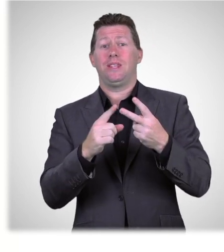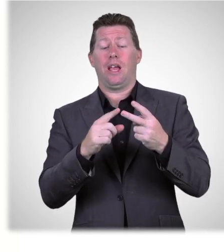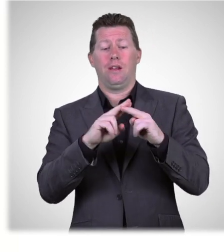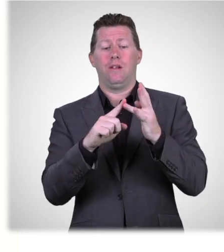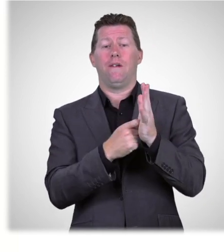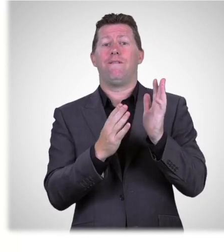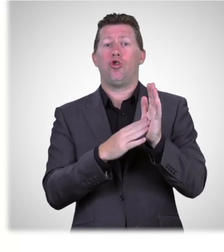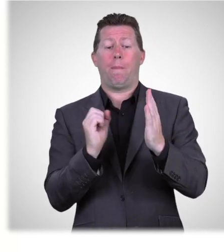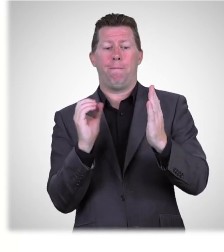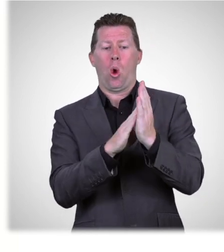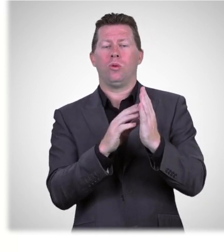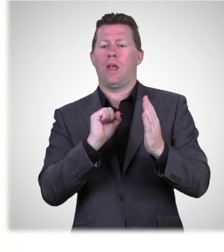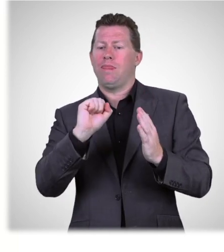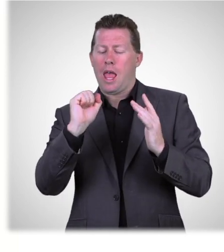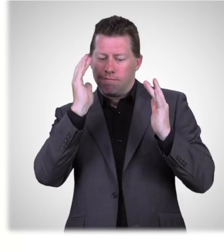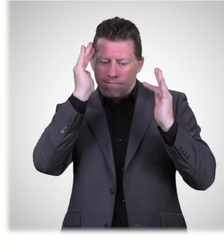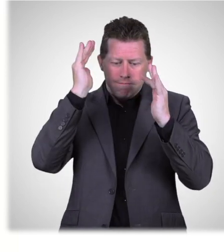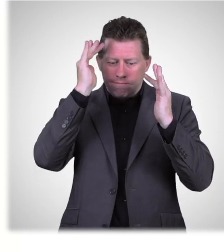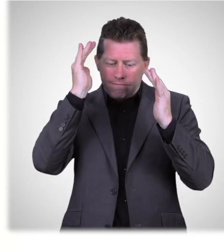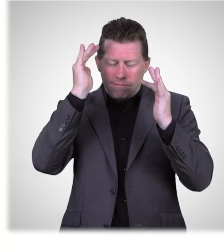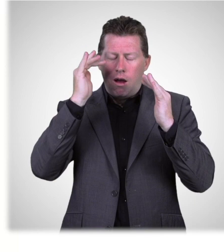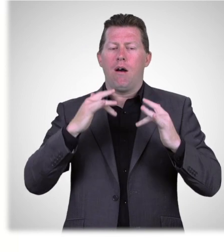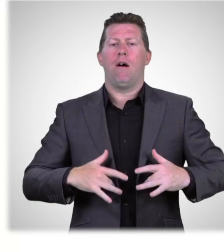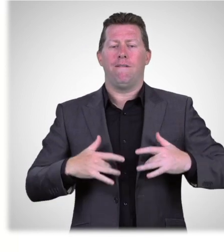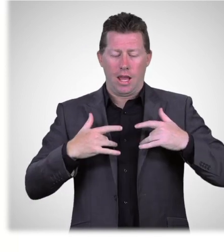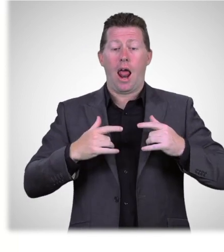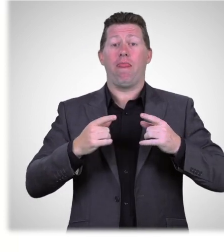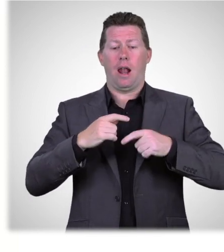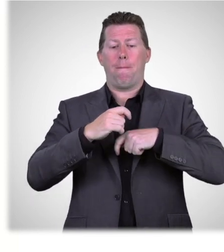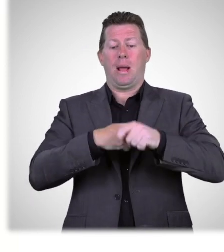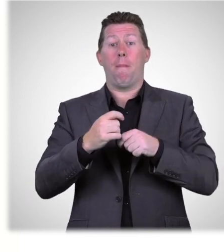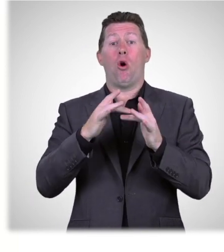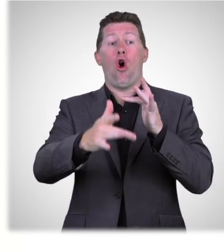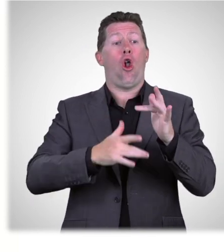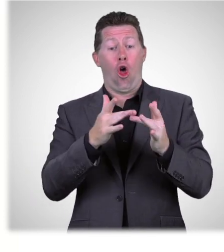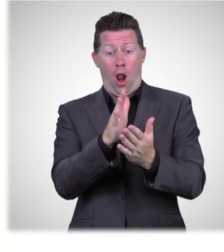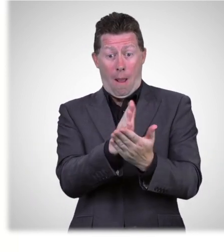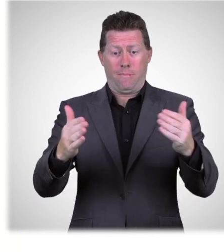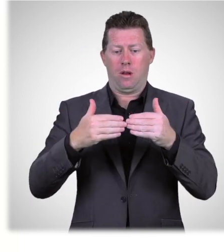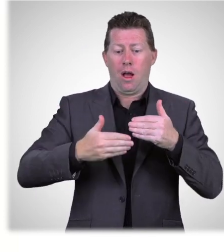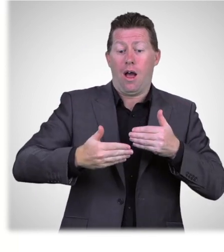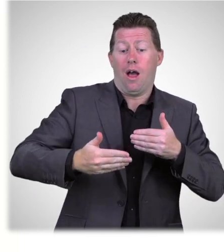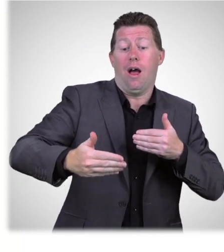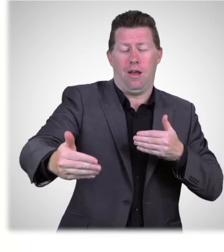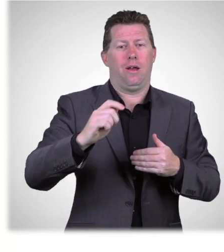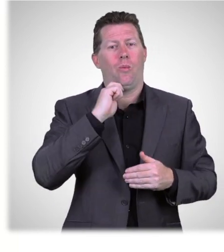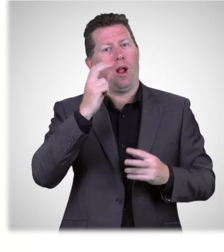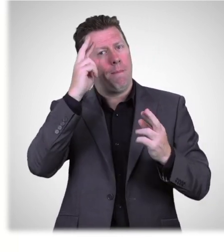and then the second forum post is more reflective and indicative of what will be expected in the online environment.